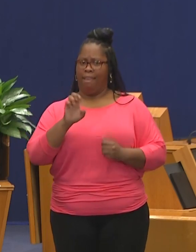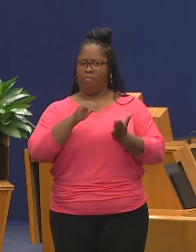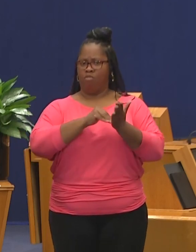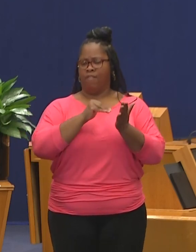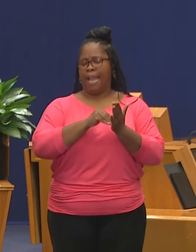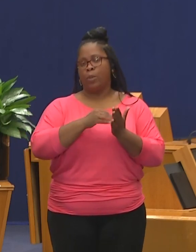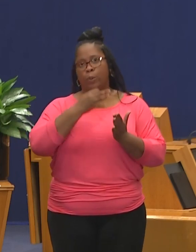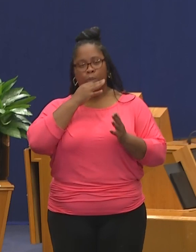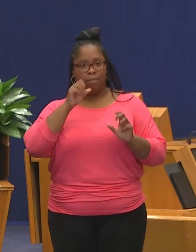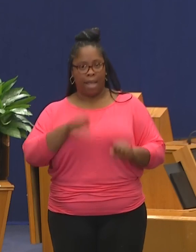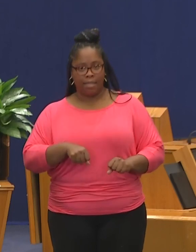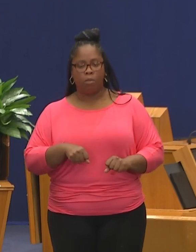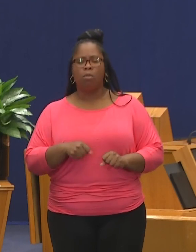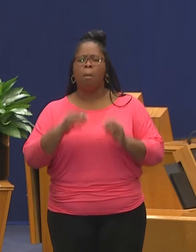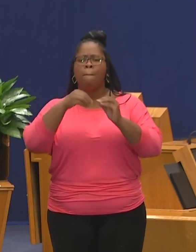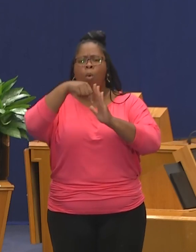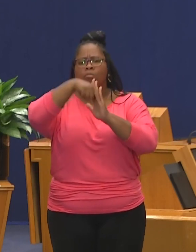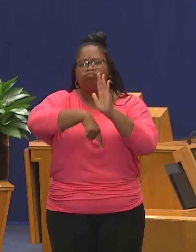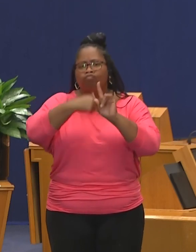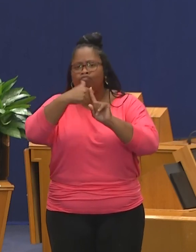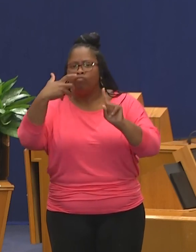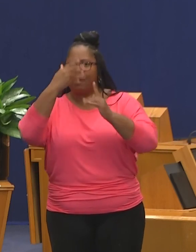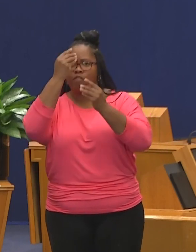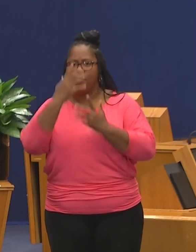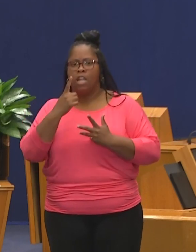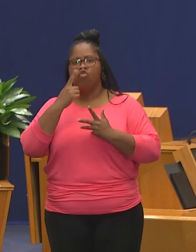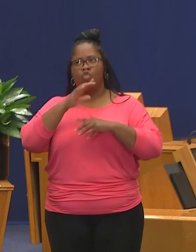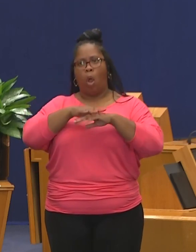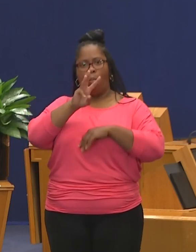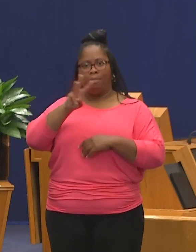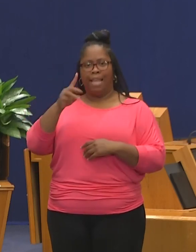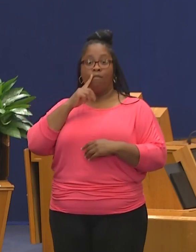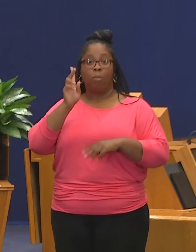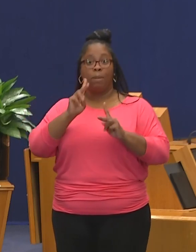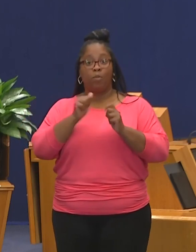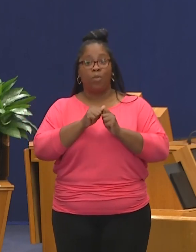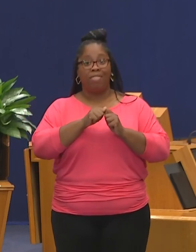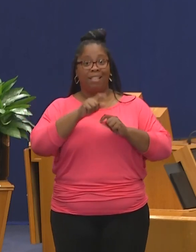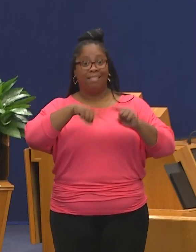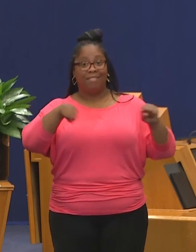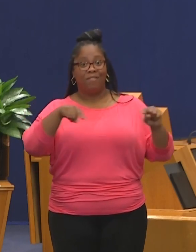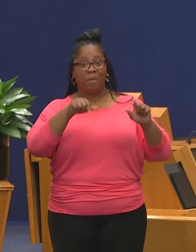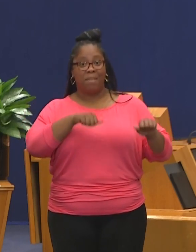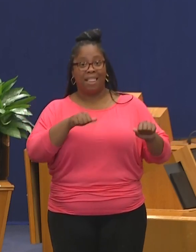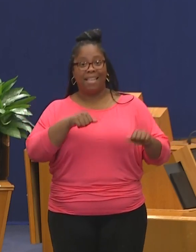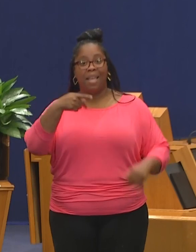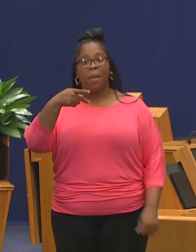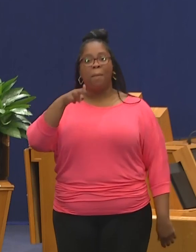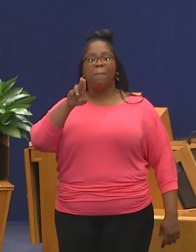TOUCH WITH YOUR REGULAR HEALTHCARE PROVIDER AS SOON AS POSSIBLE. WE DO HAVE DETAILED GUIDANCE ON OUR WEBSITE FOR PEOPLE WITH